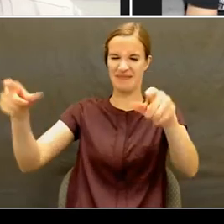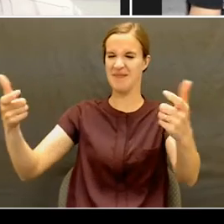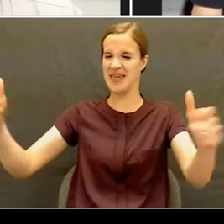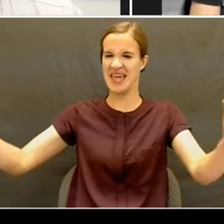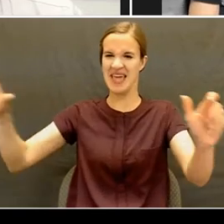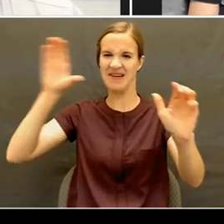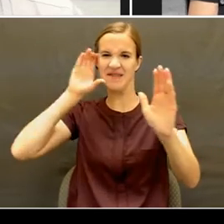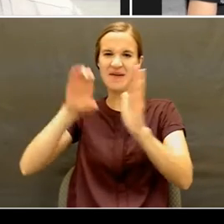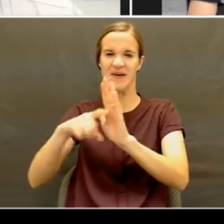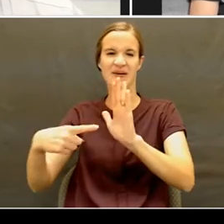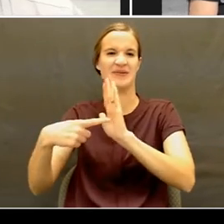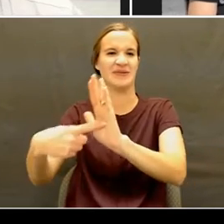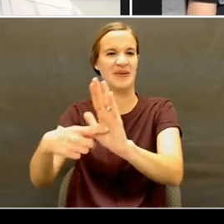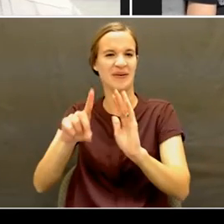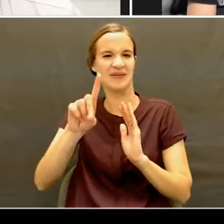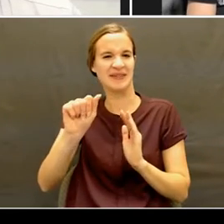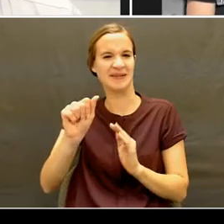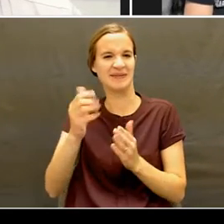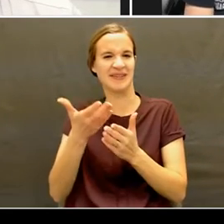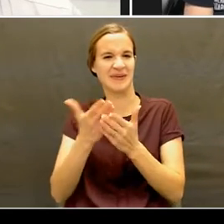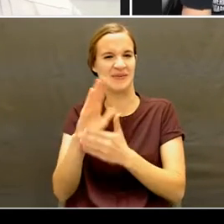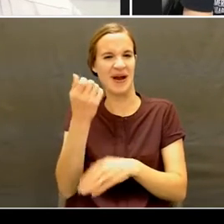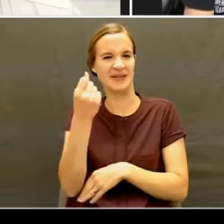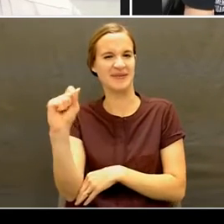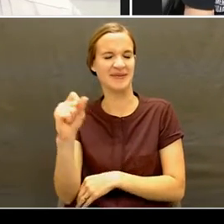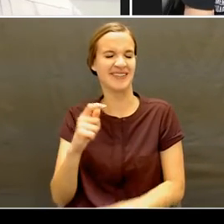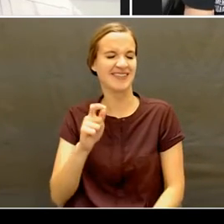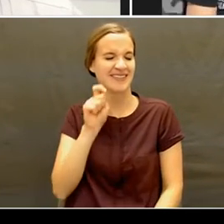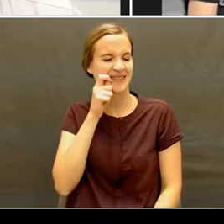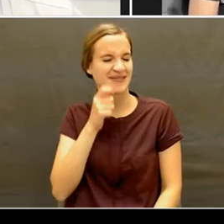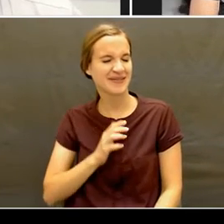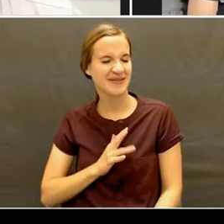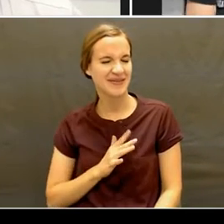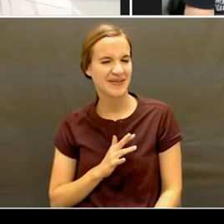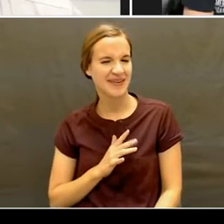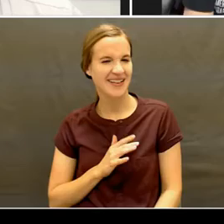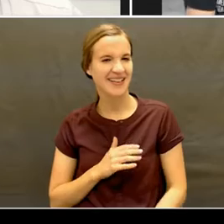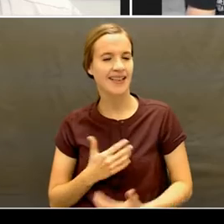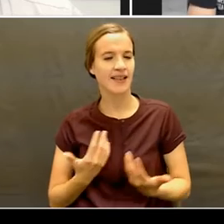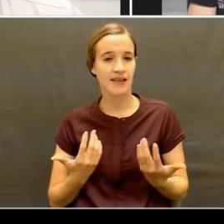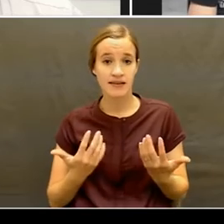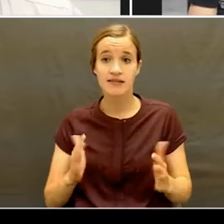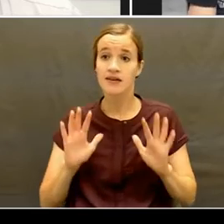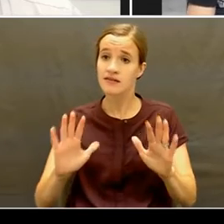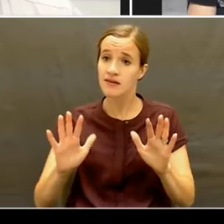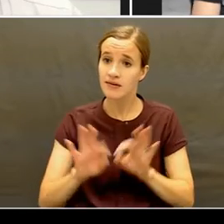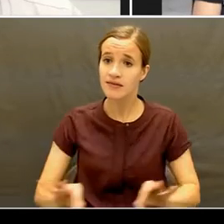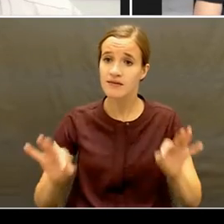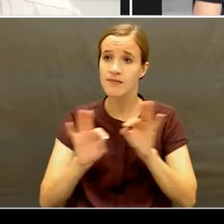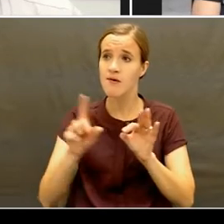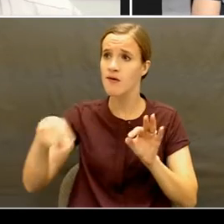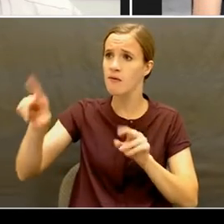that's, it's important that people get to see us as a civil rights movement, it was really